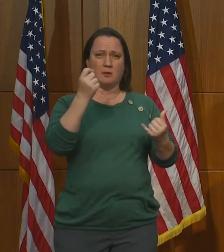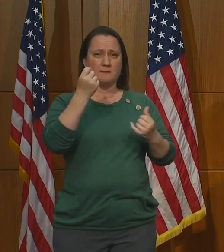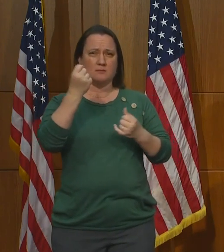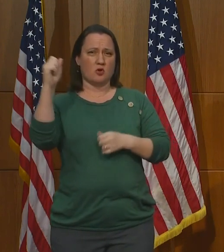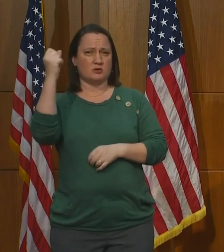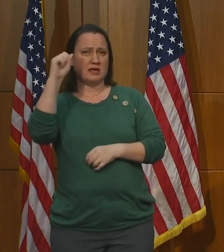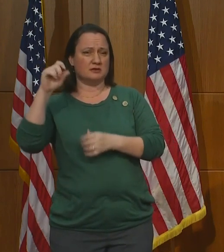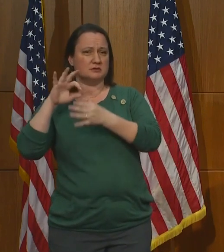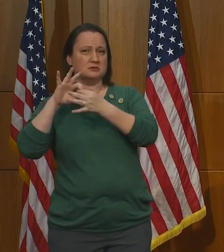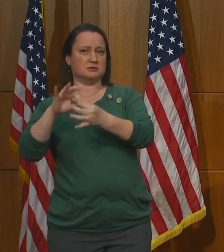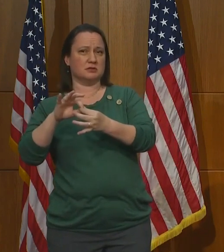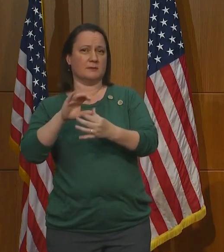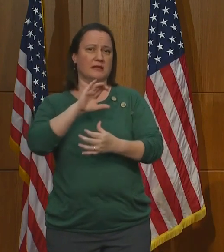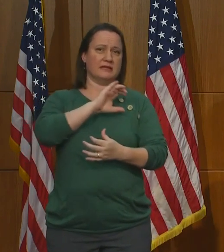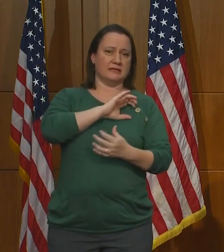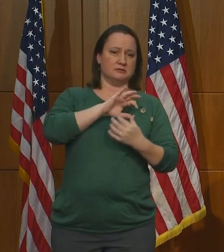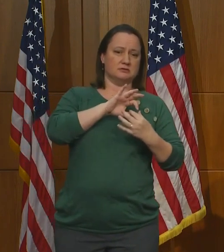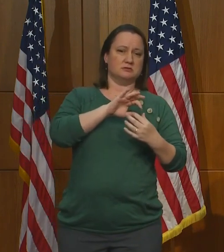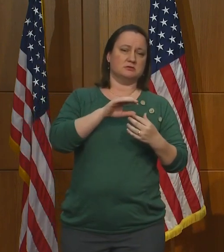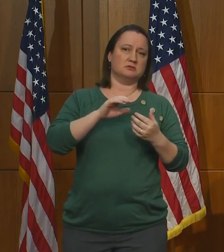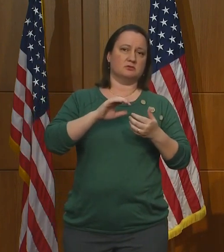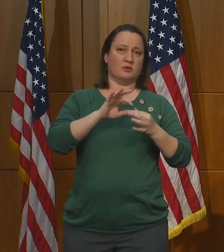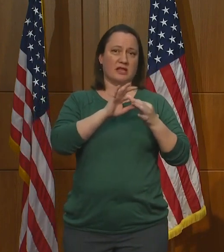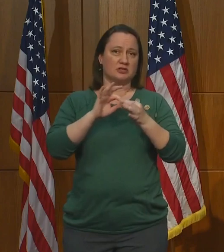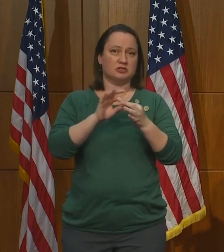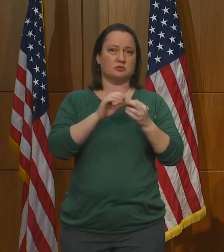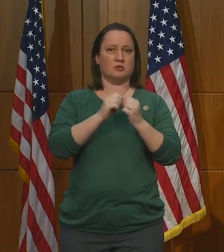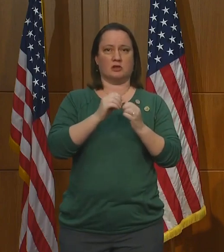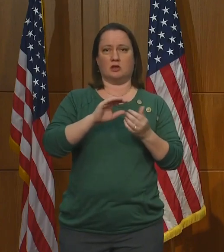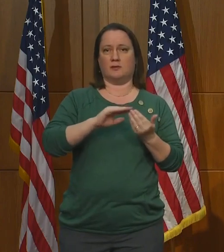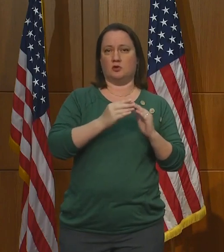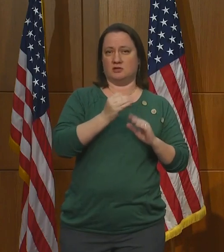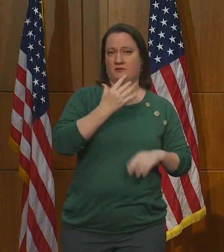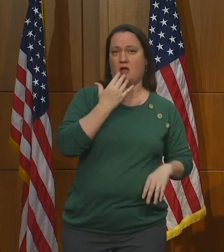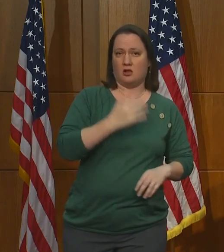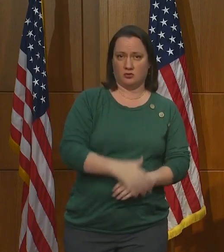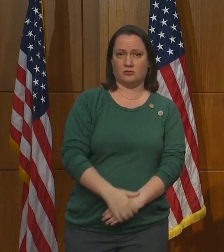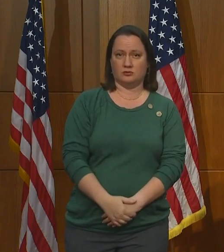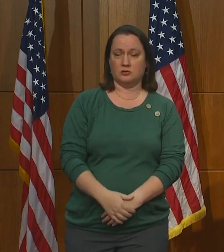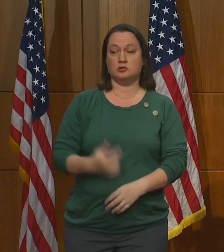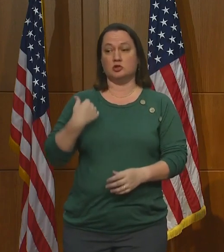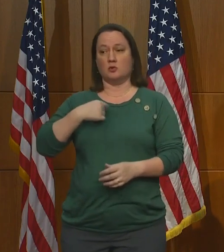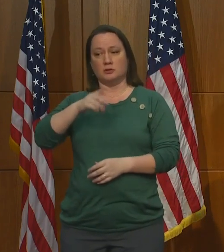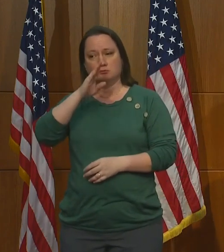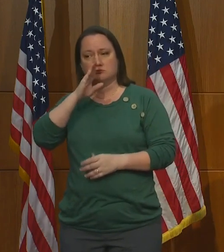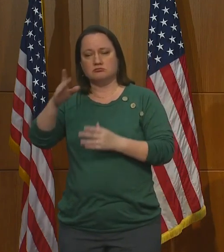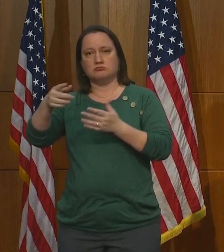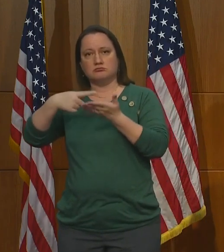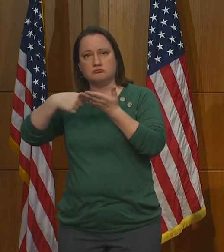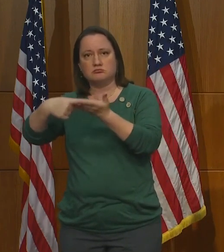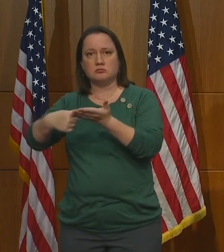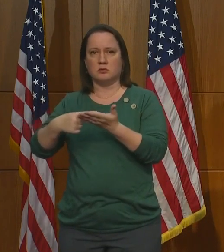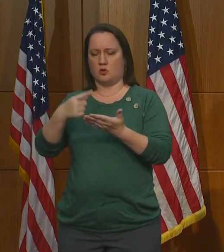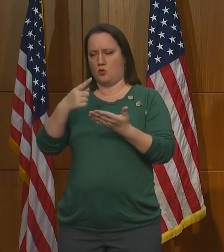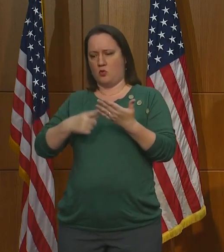POLICING IN COMMUNITIES OF COLOR. WE ALSO TALKED ABOUT